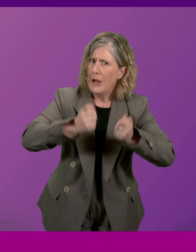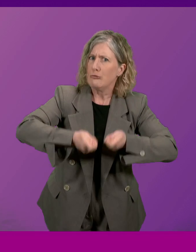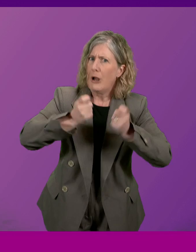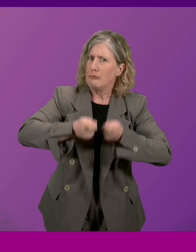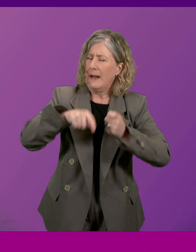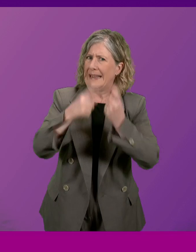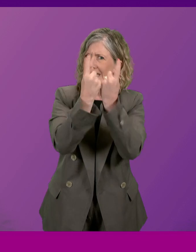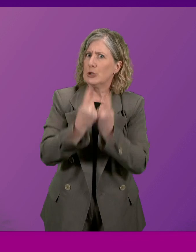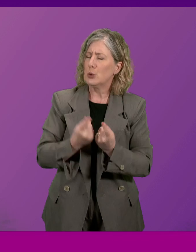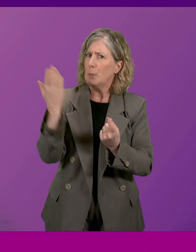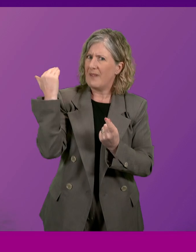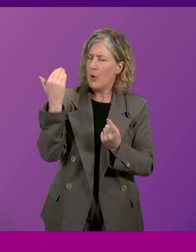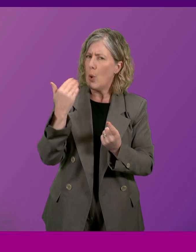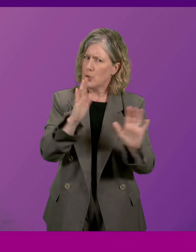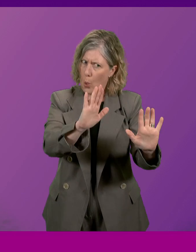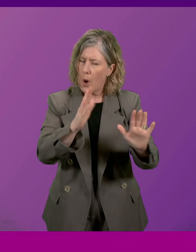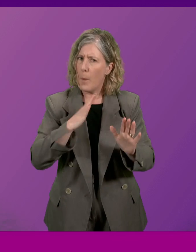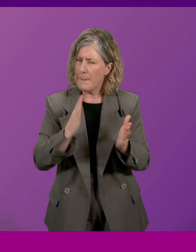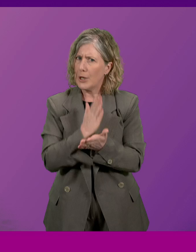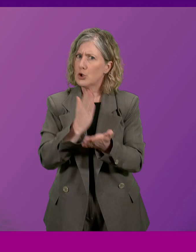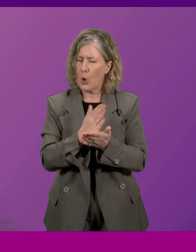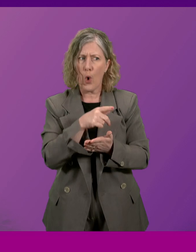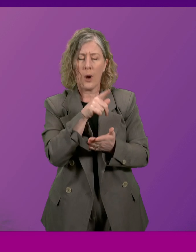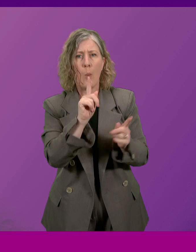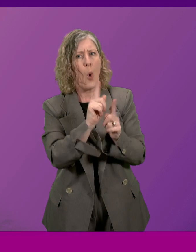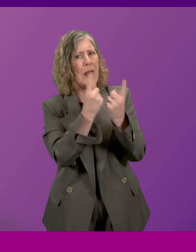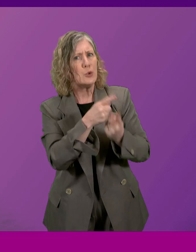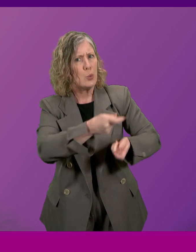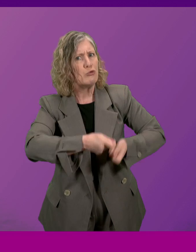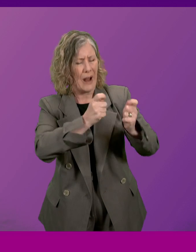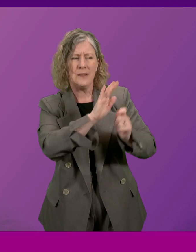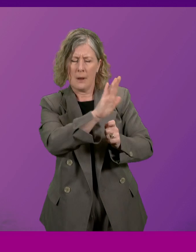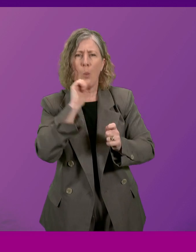and I want to make sure that the legitimate issues that he raises are properly explored.